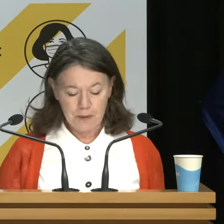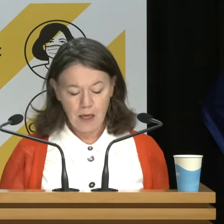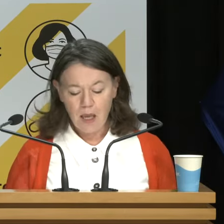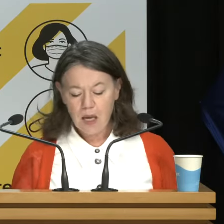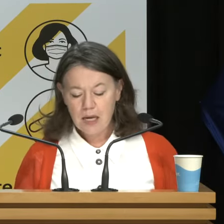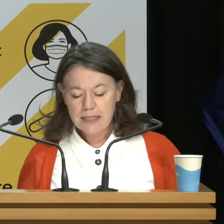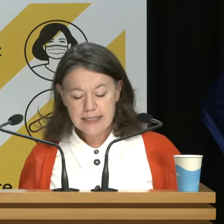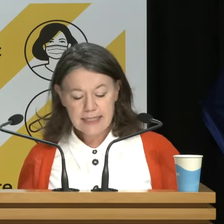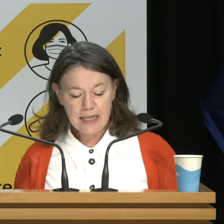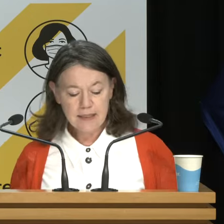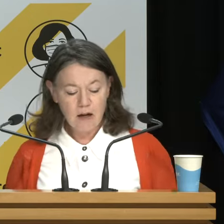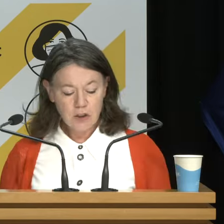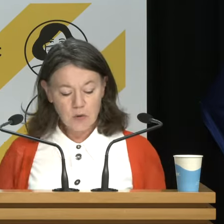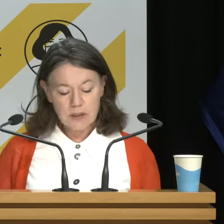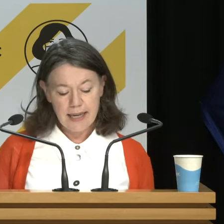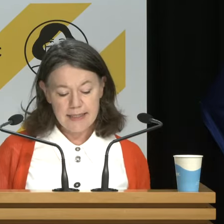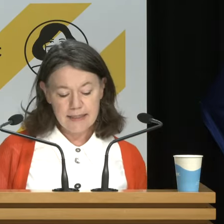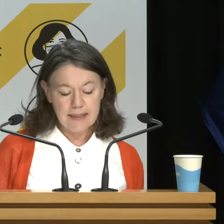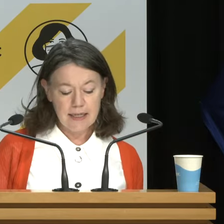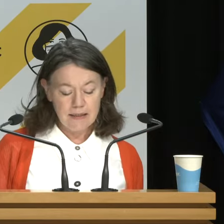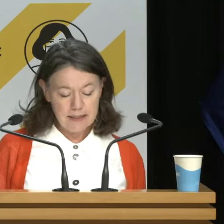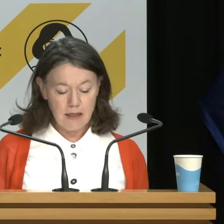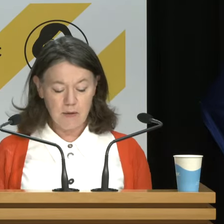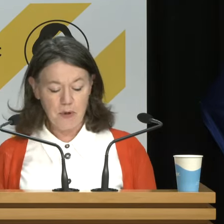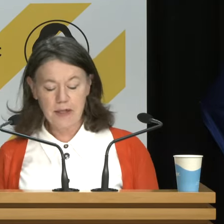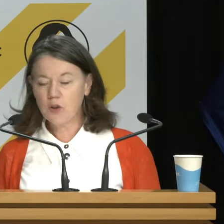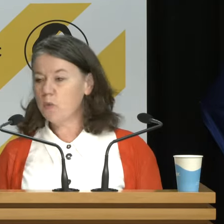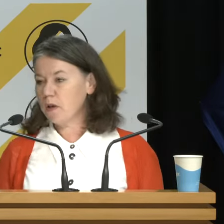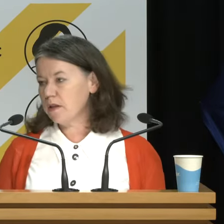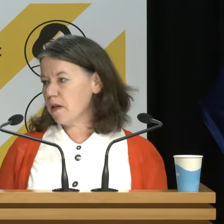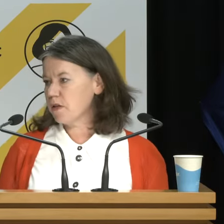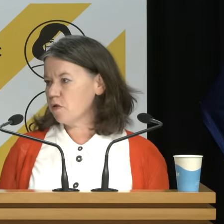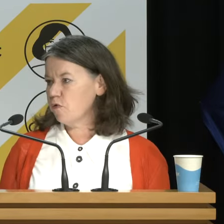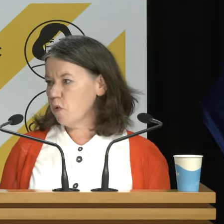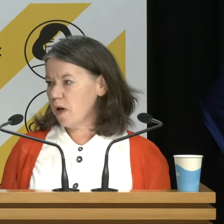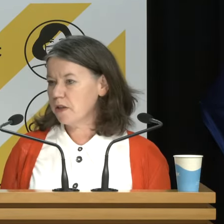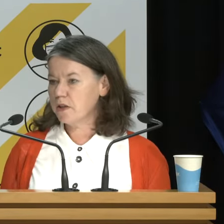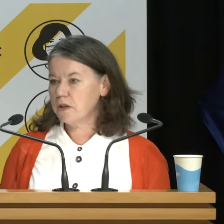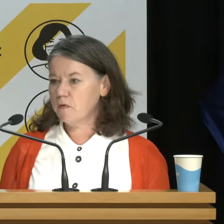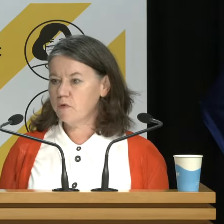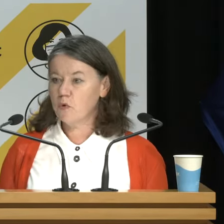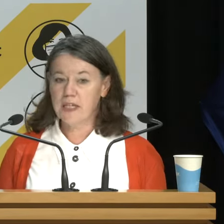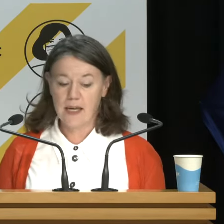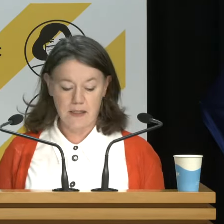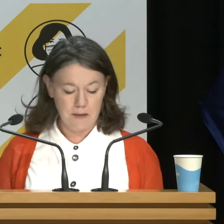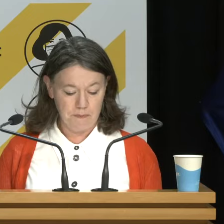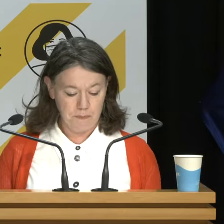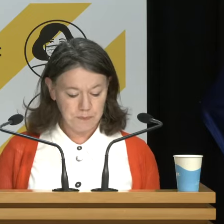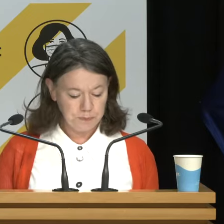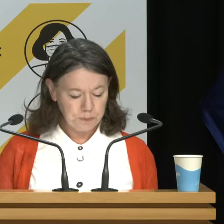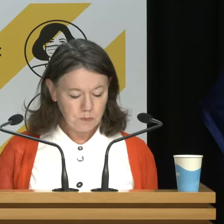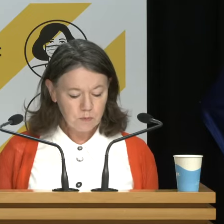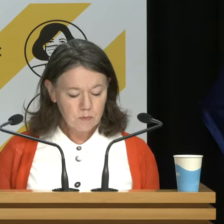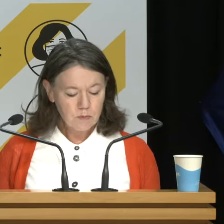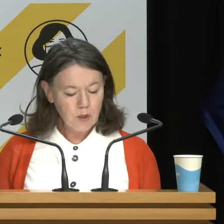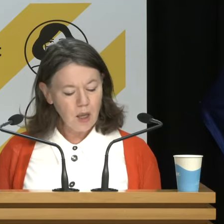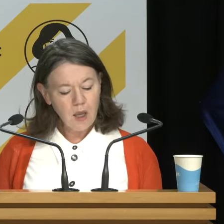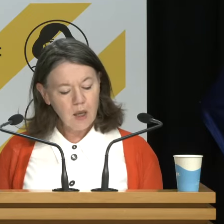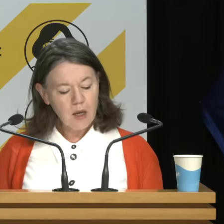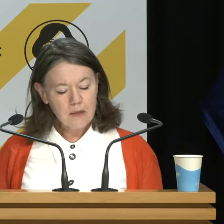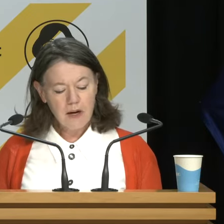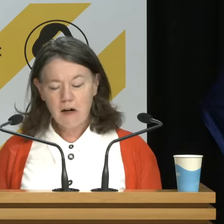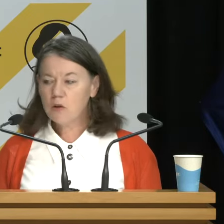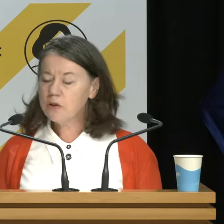case has been reclassified as